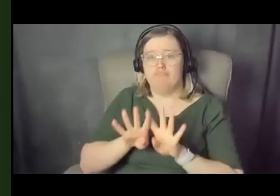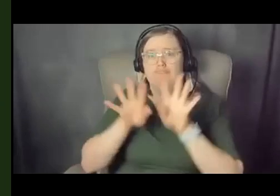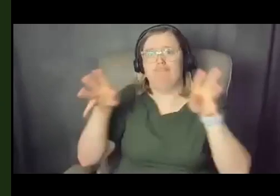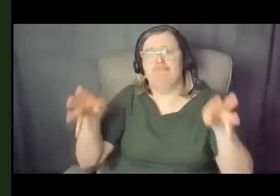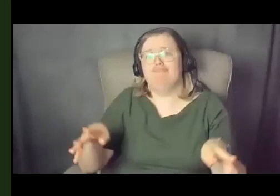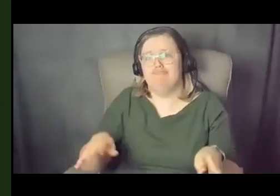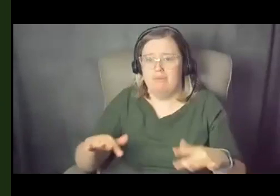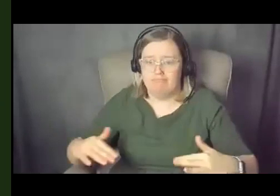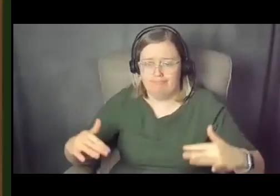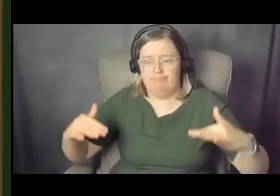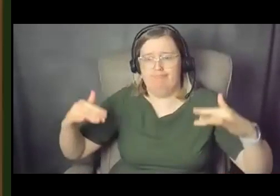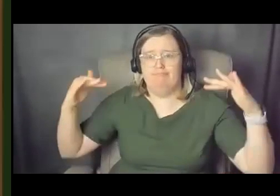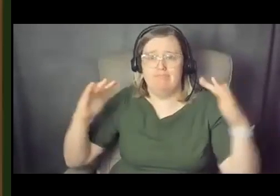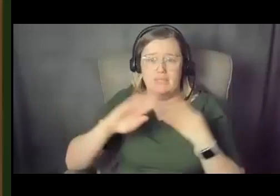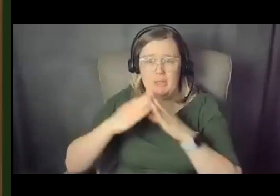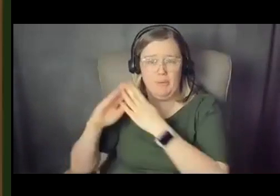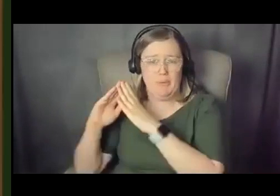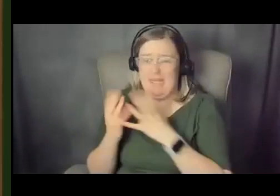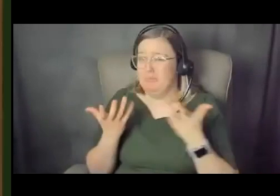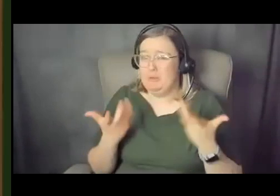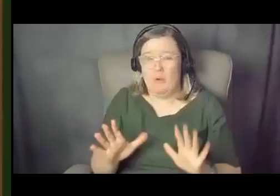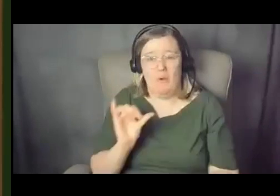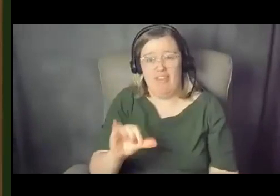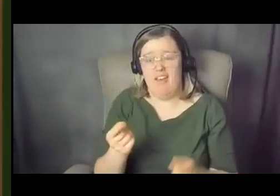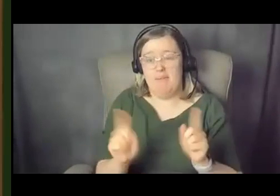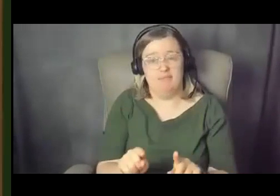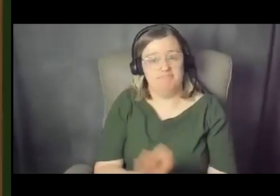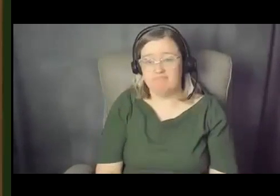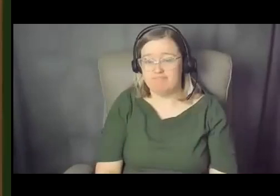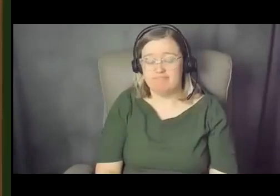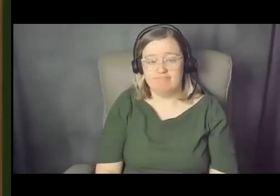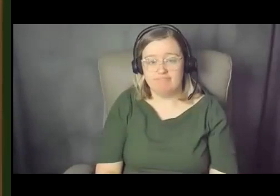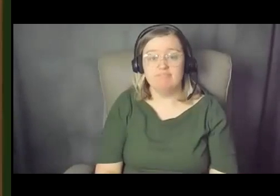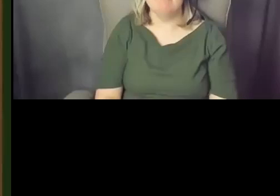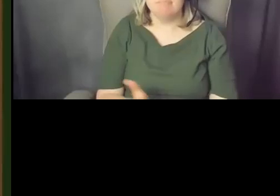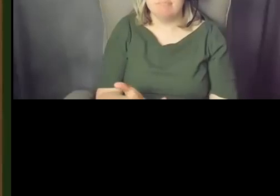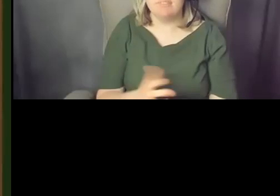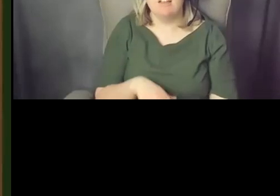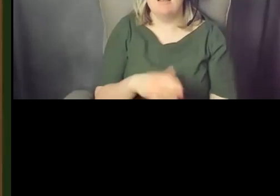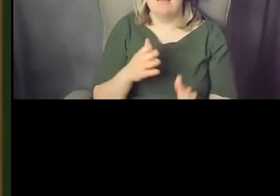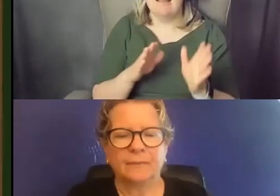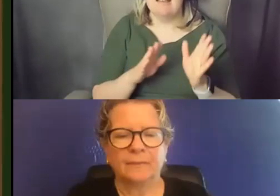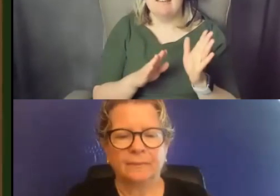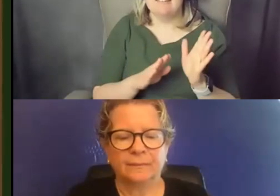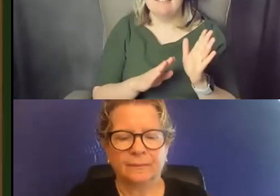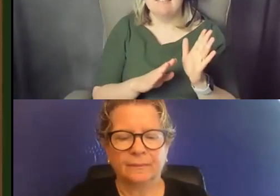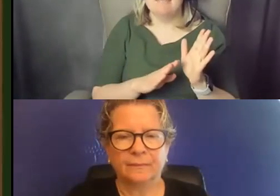So development isn't the only reason that the pipes start to